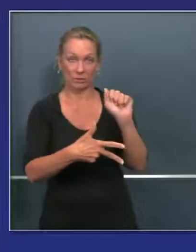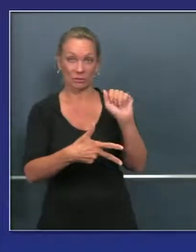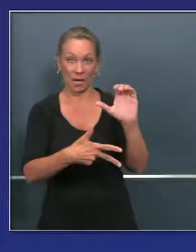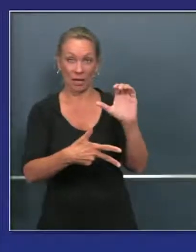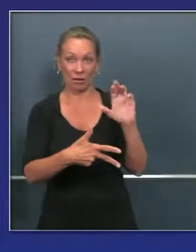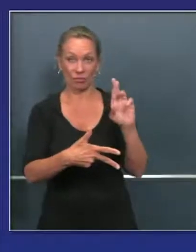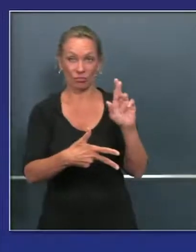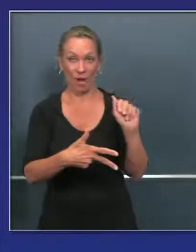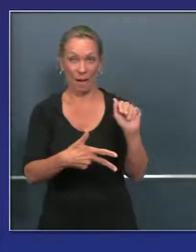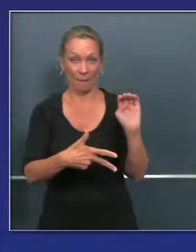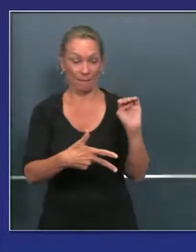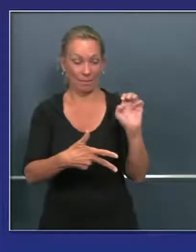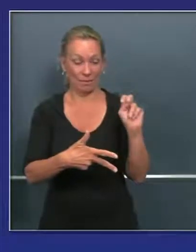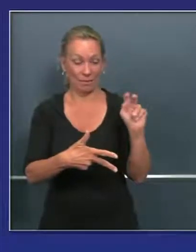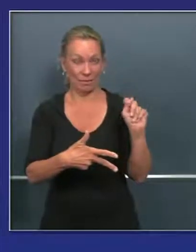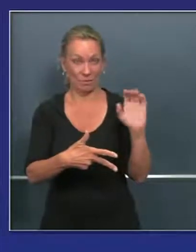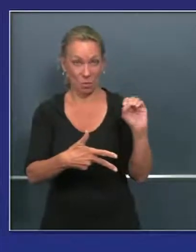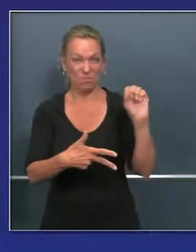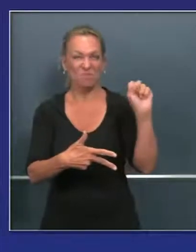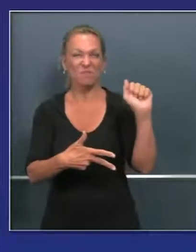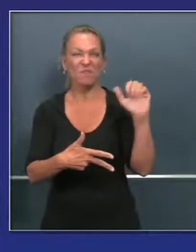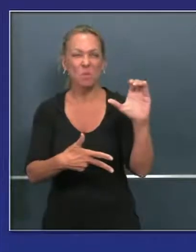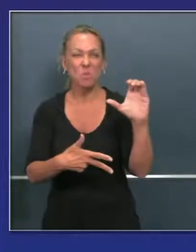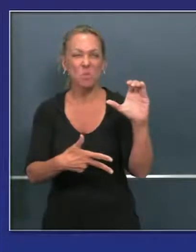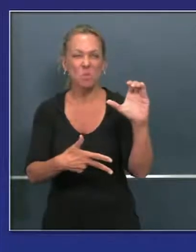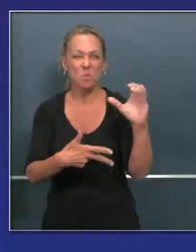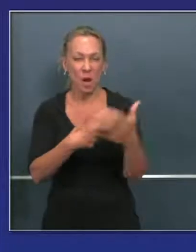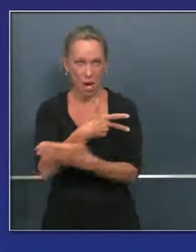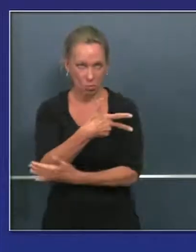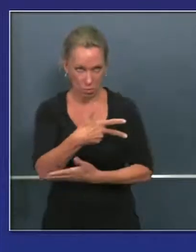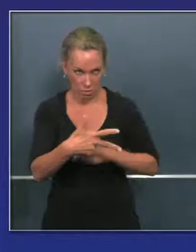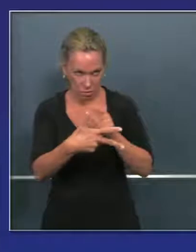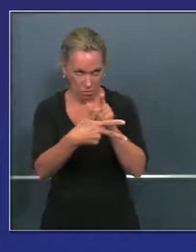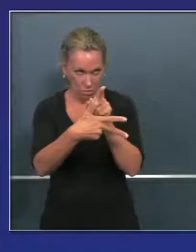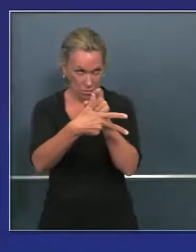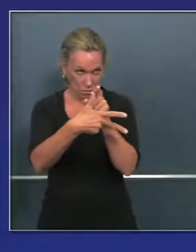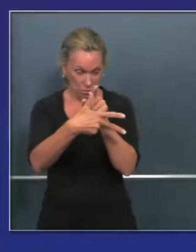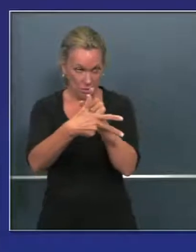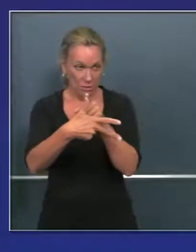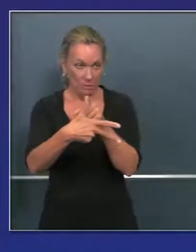leaders we've identified they have identified that family gatherings get getting together with